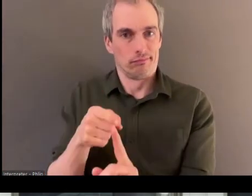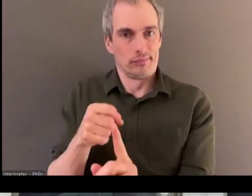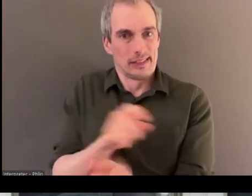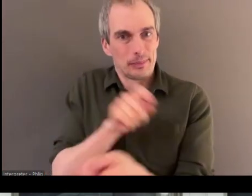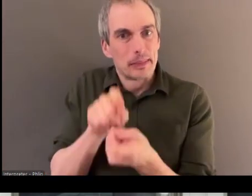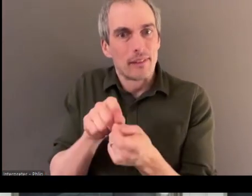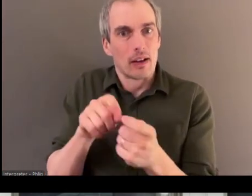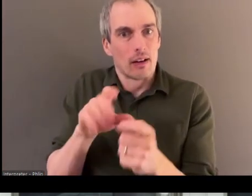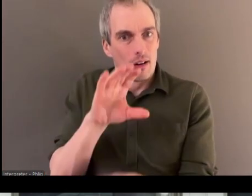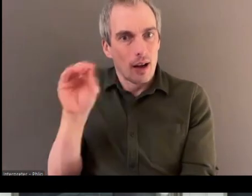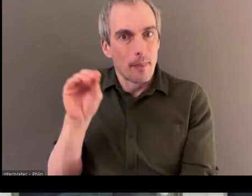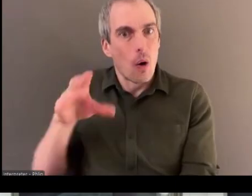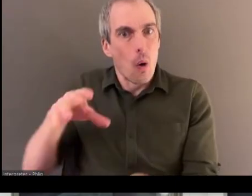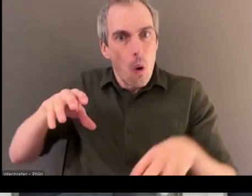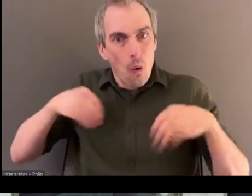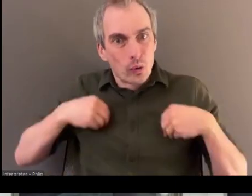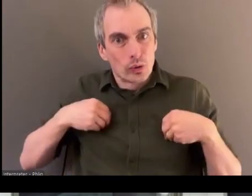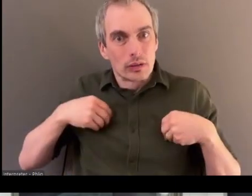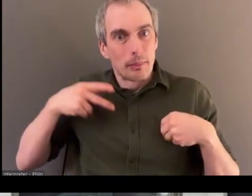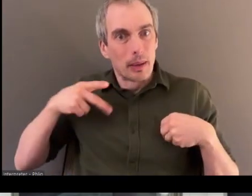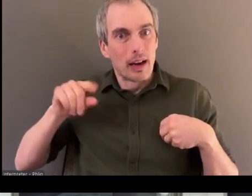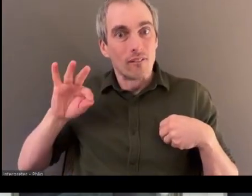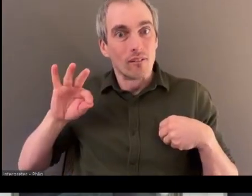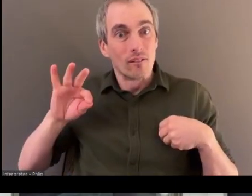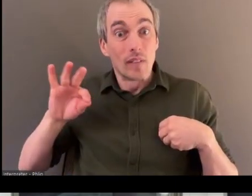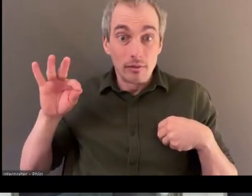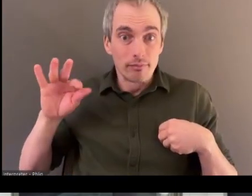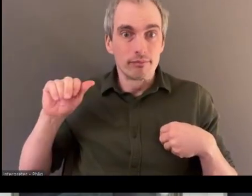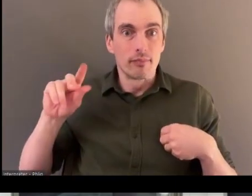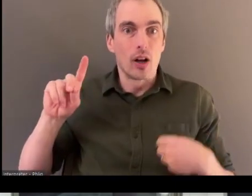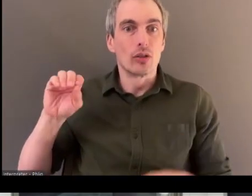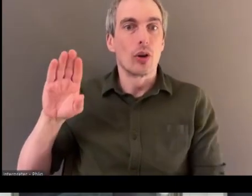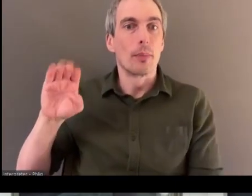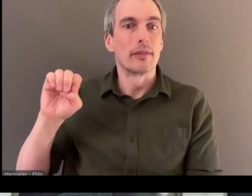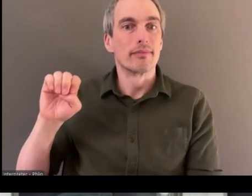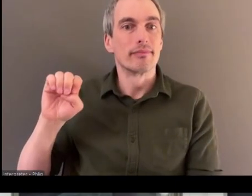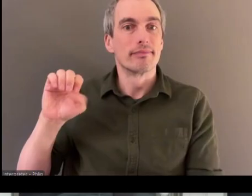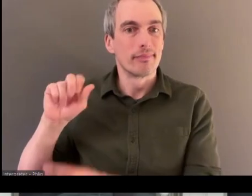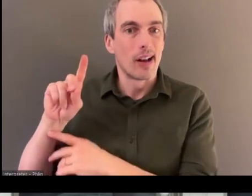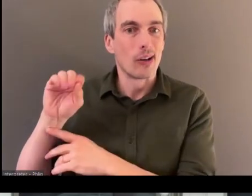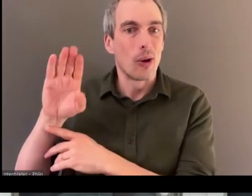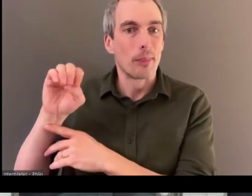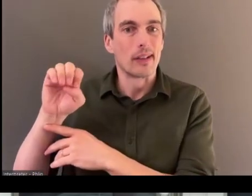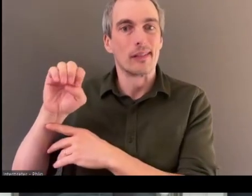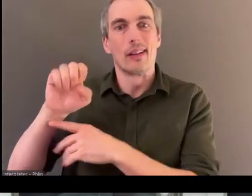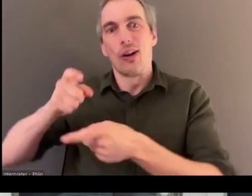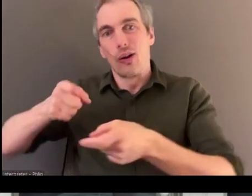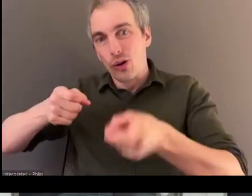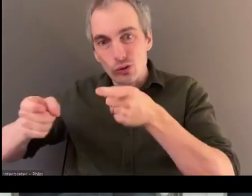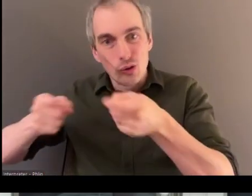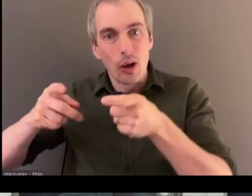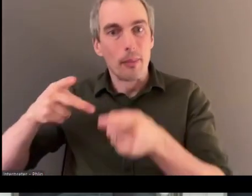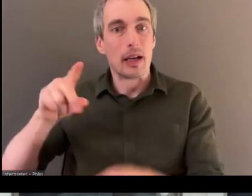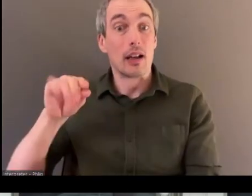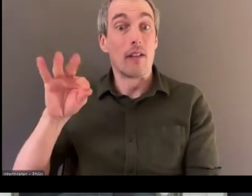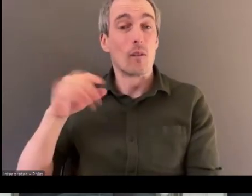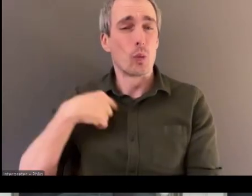We worked a lot with different folks around Adobe to find good solutions that could